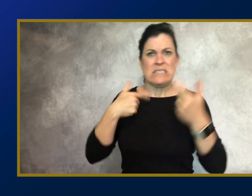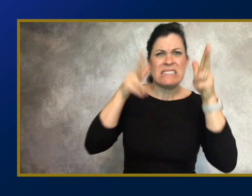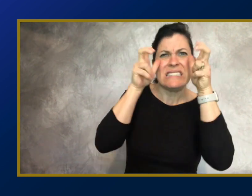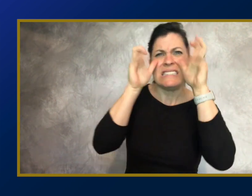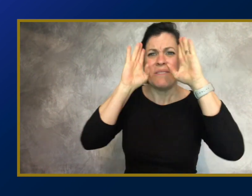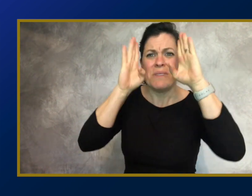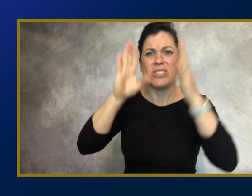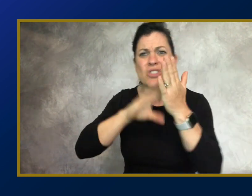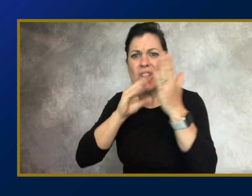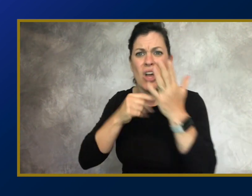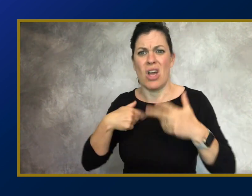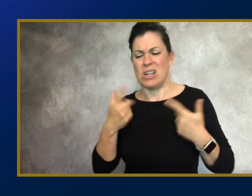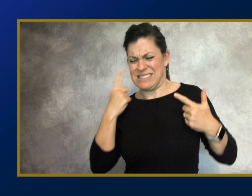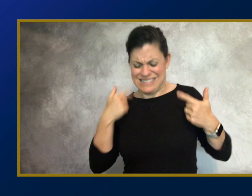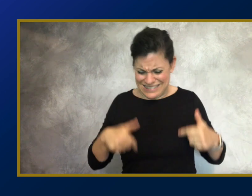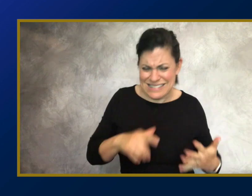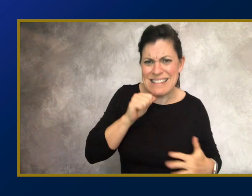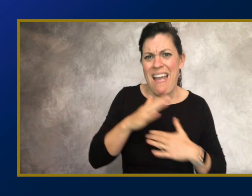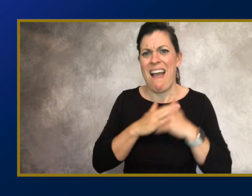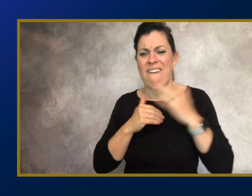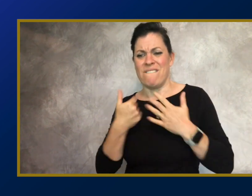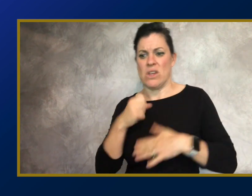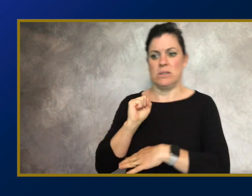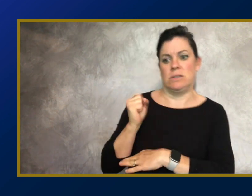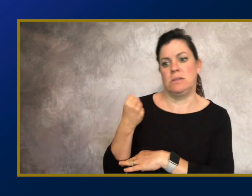them writing, if they're doing a writing task and they're sitting at their desk,